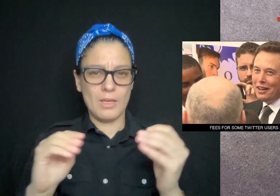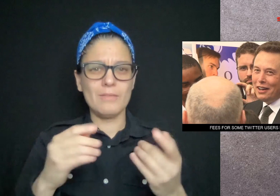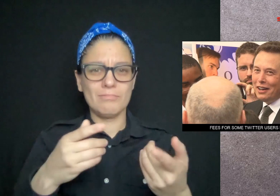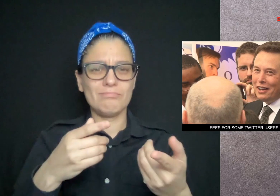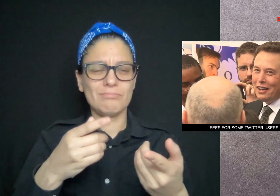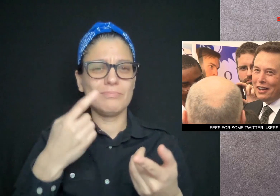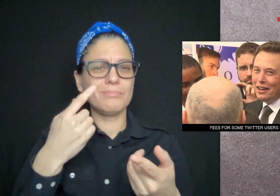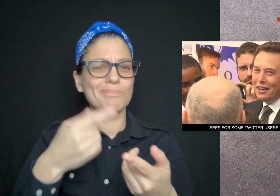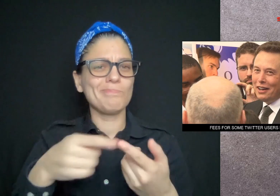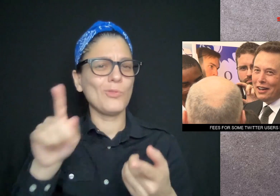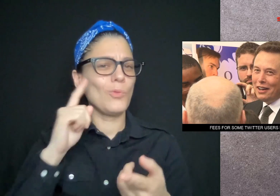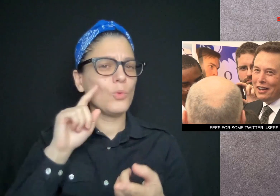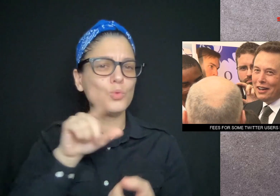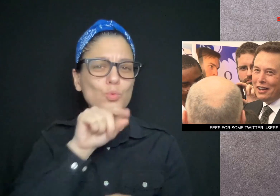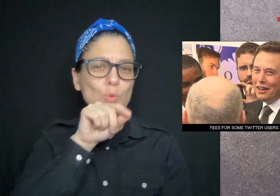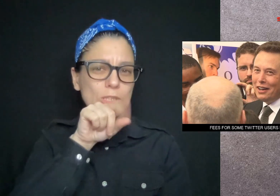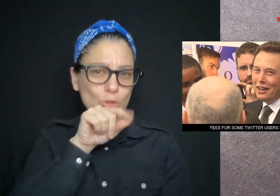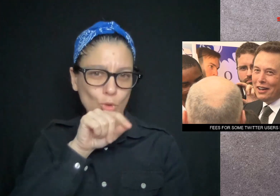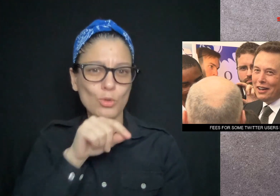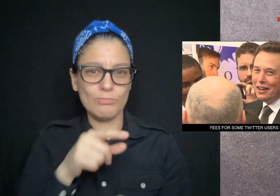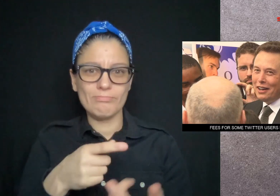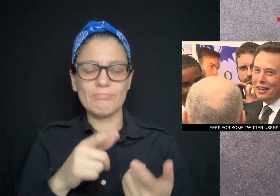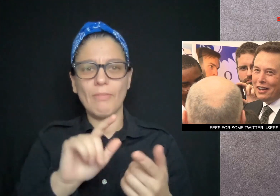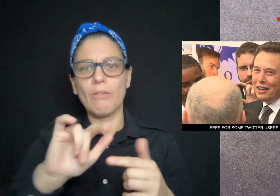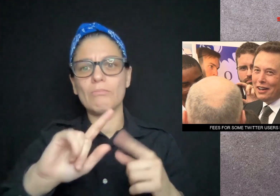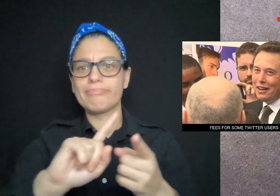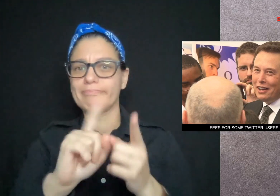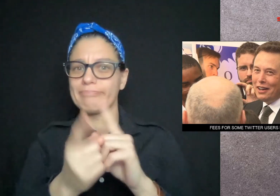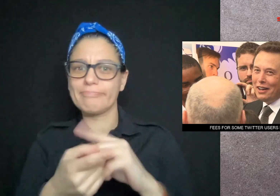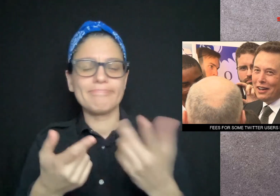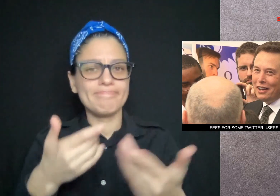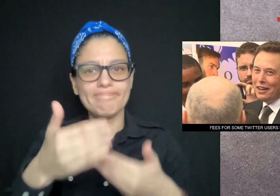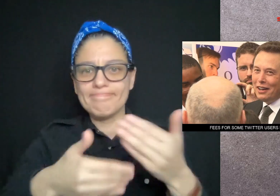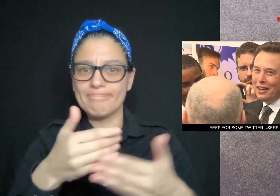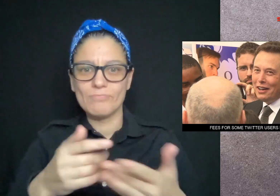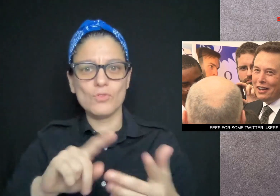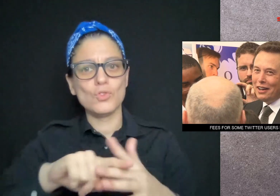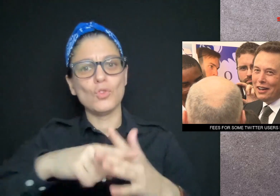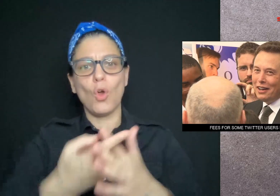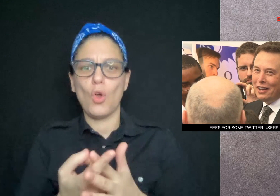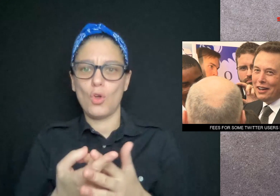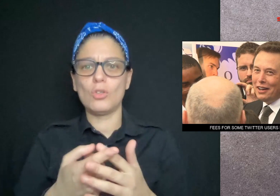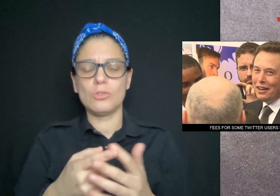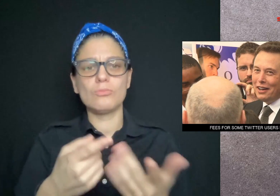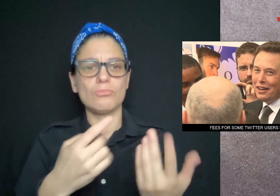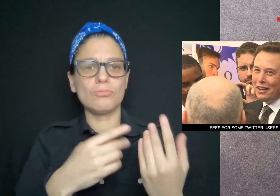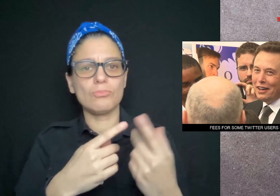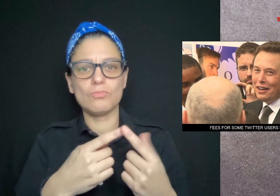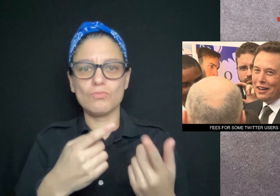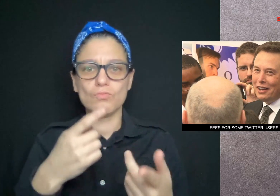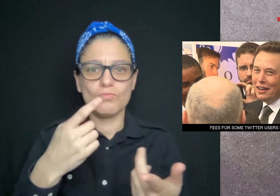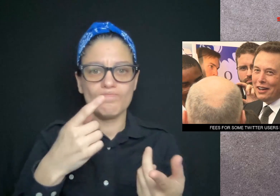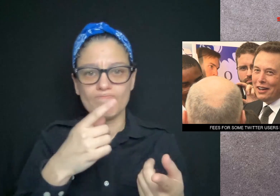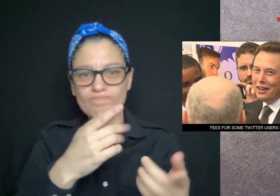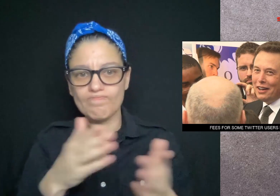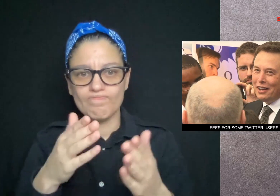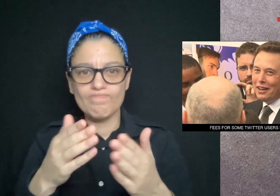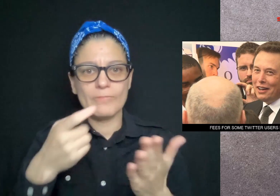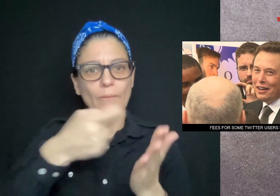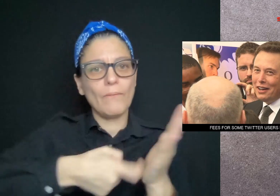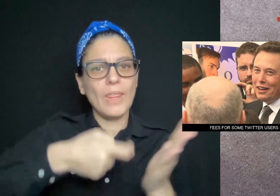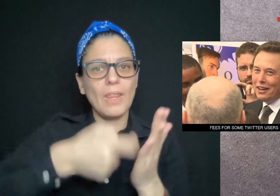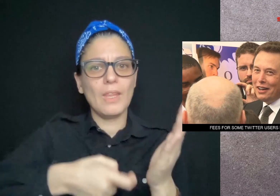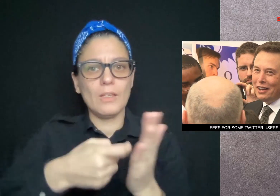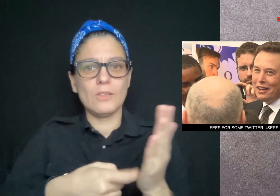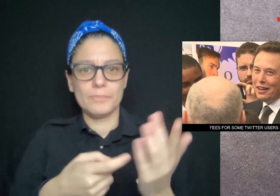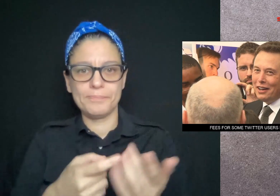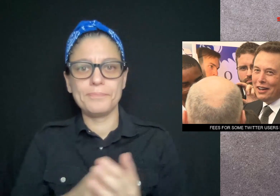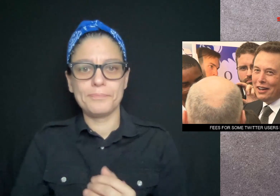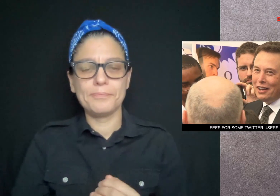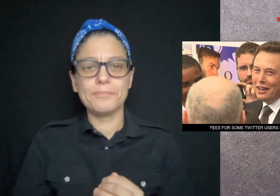Elon Musk says after his $44 billion deal to buy Twitter goes through he may start charging fees